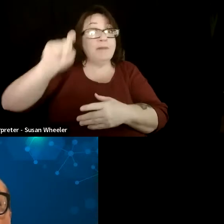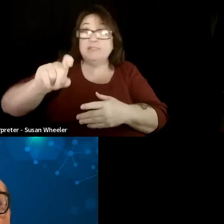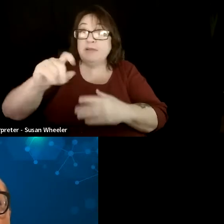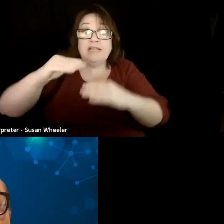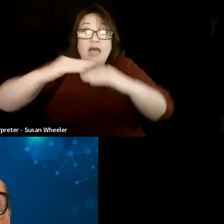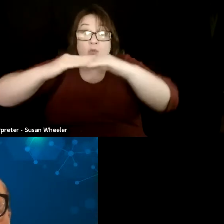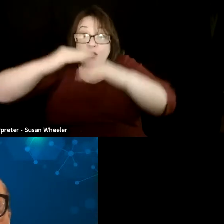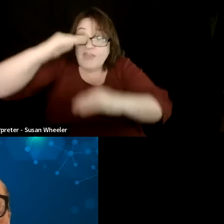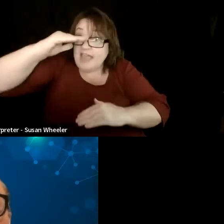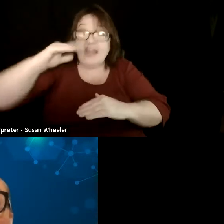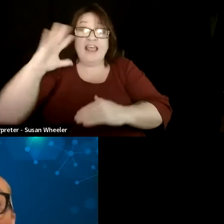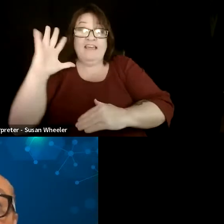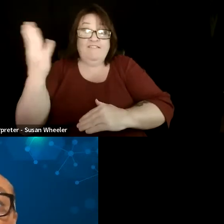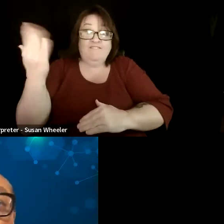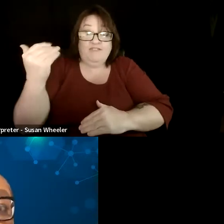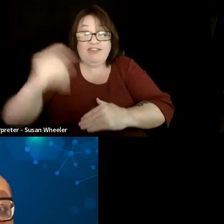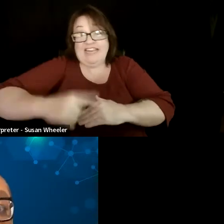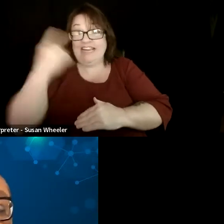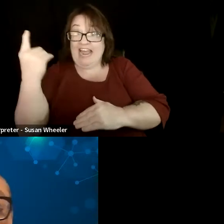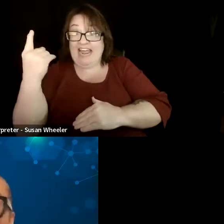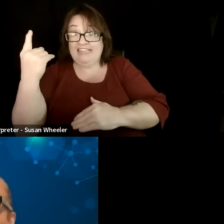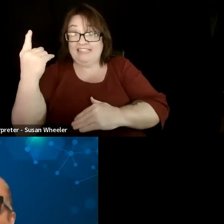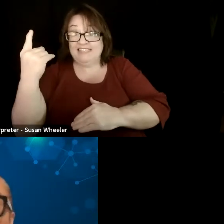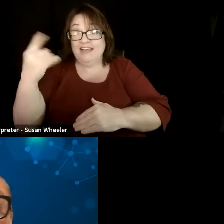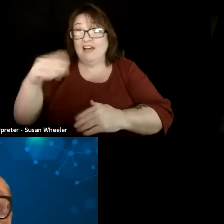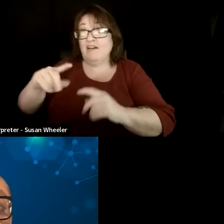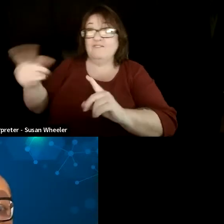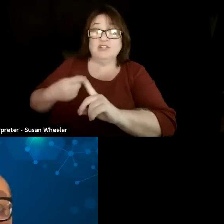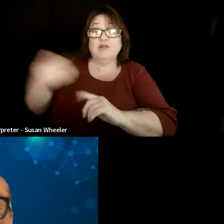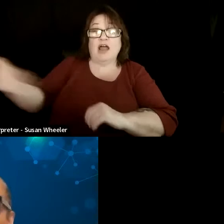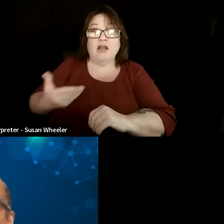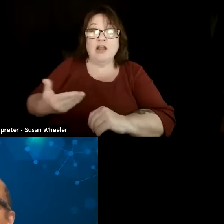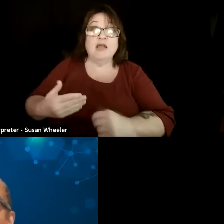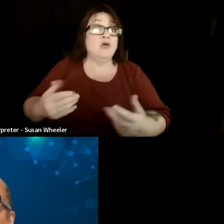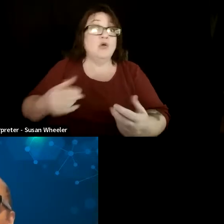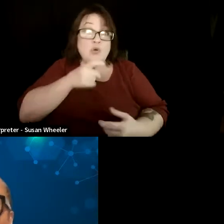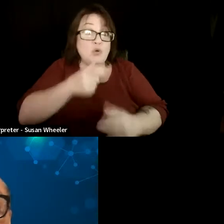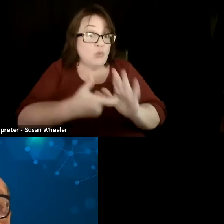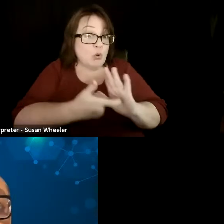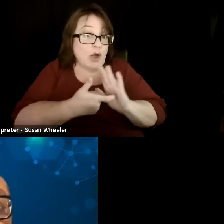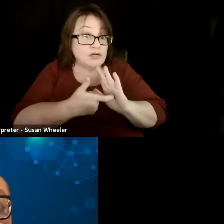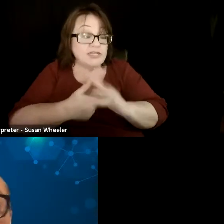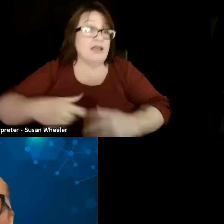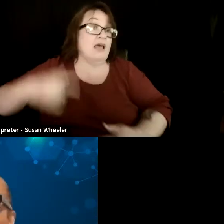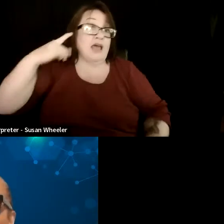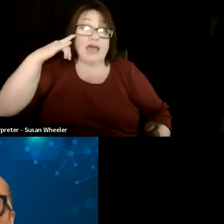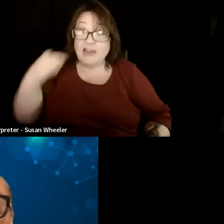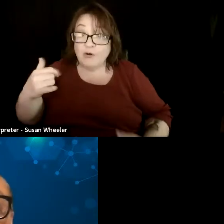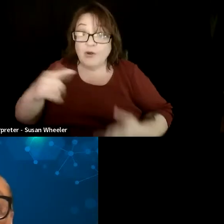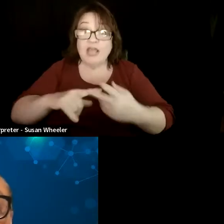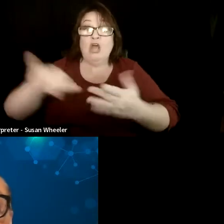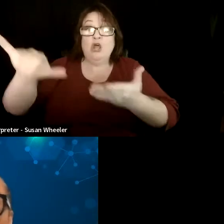Now the Coogan accounts are required by the state of California, New York, Illinois, Louisiana